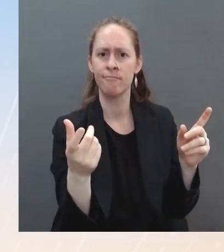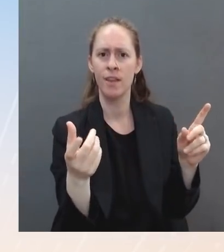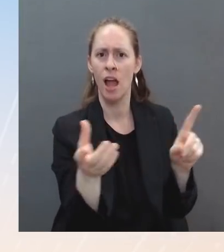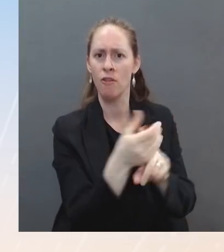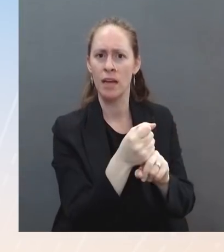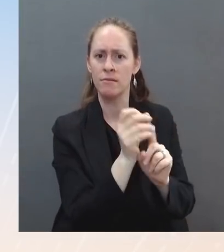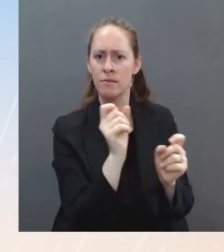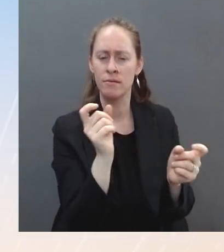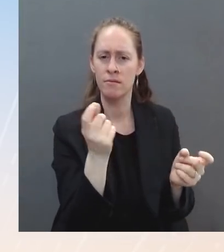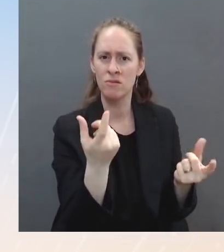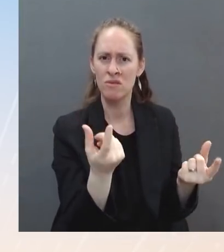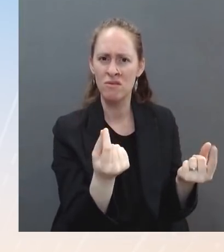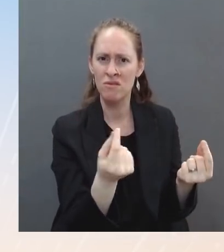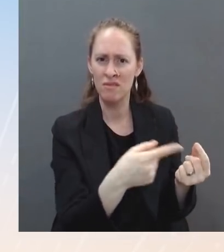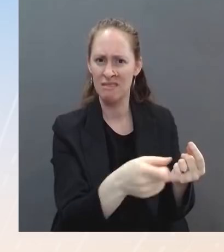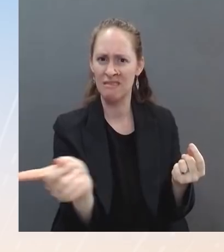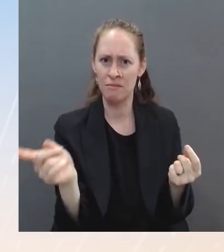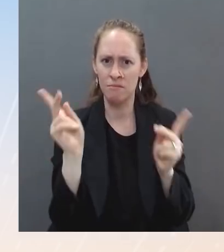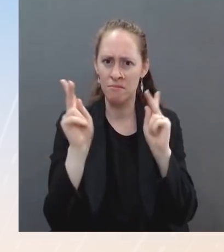or are they ones who now are disagreeing with --